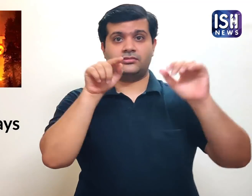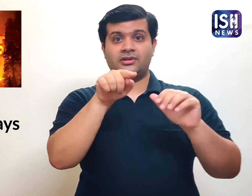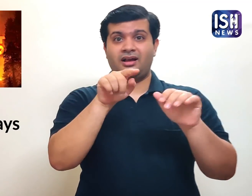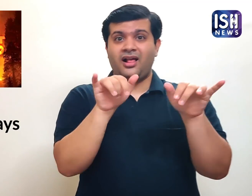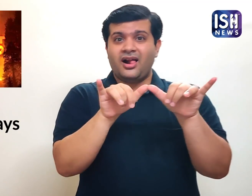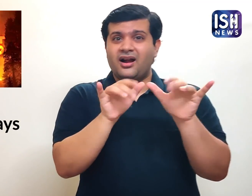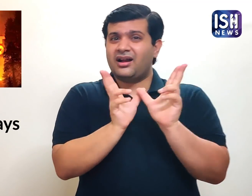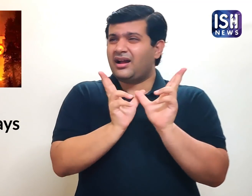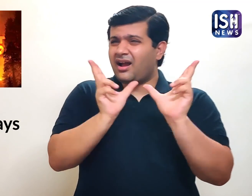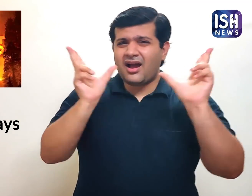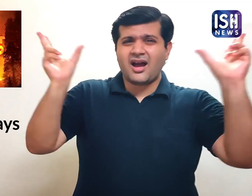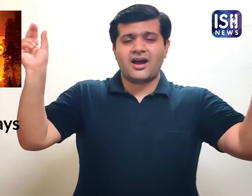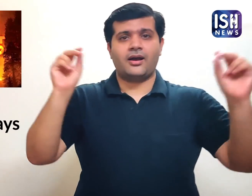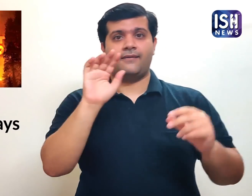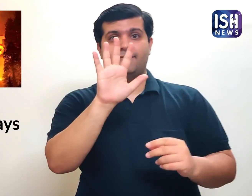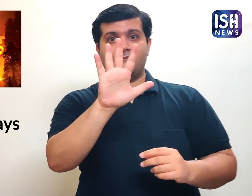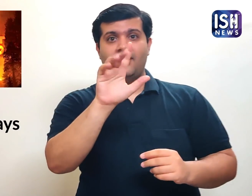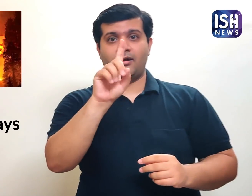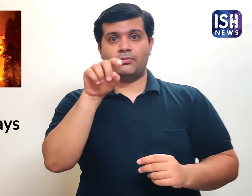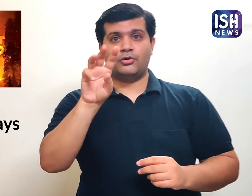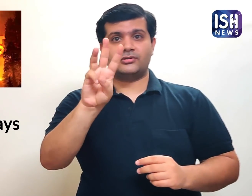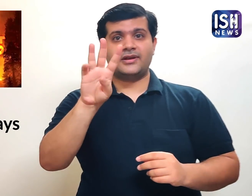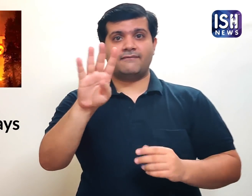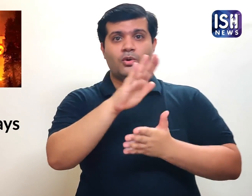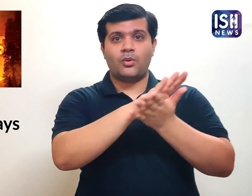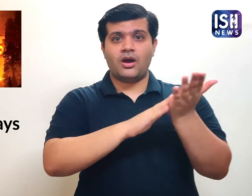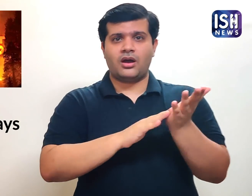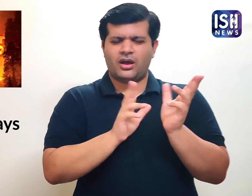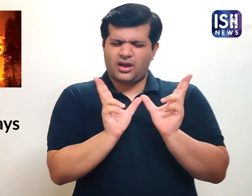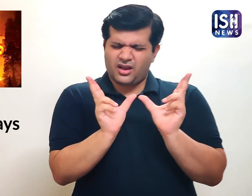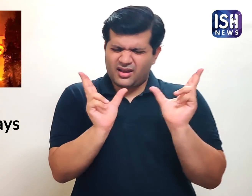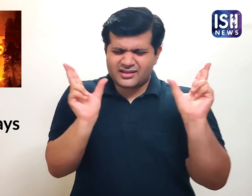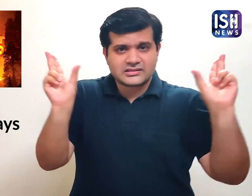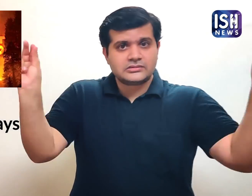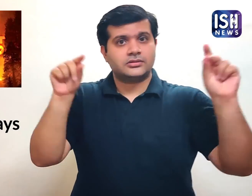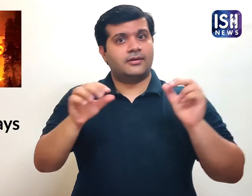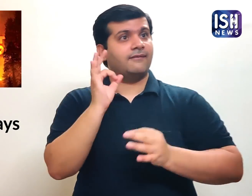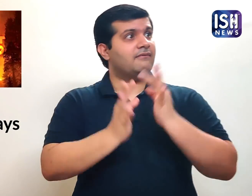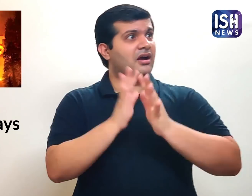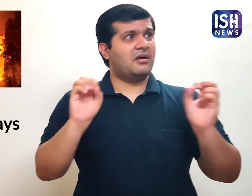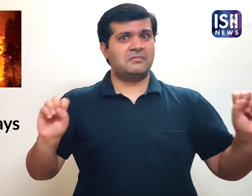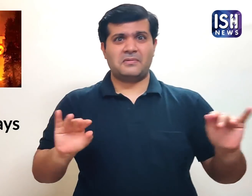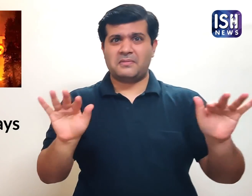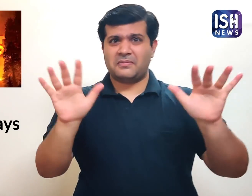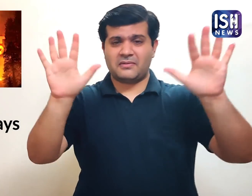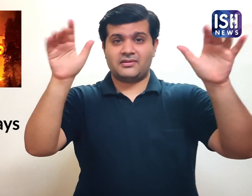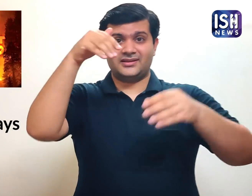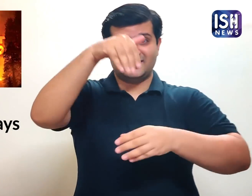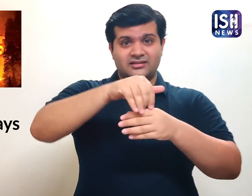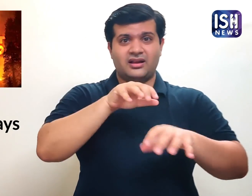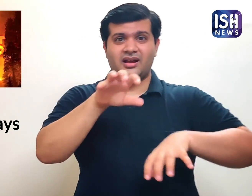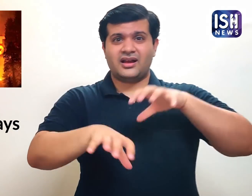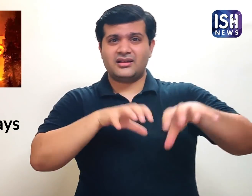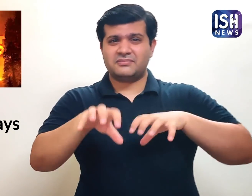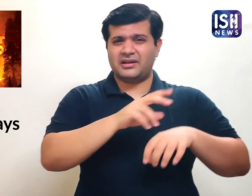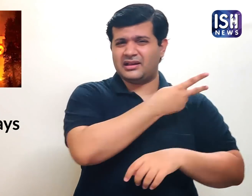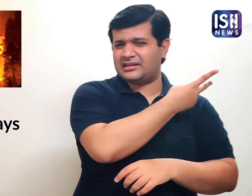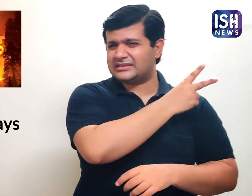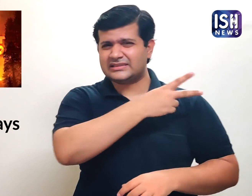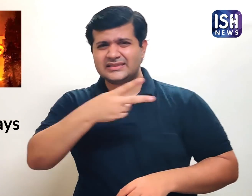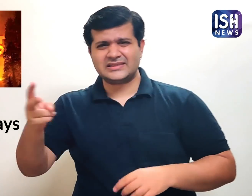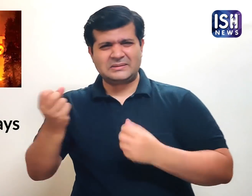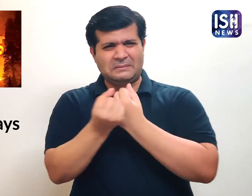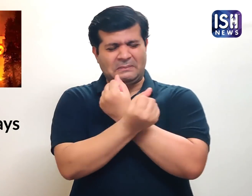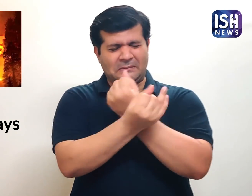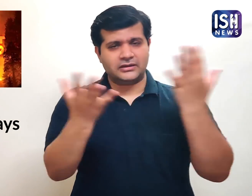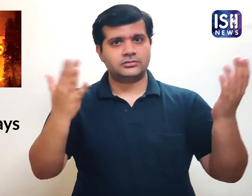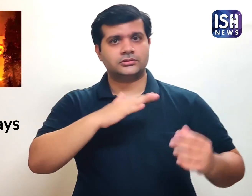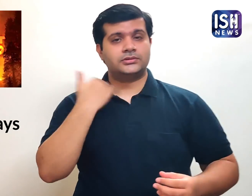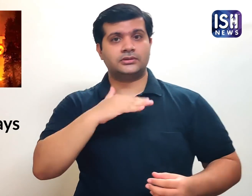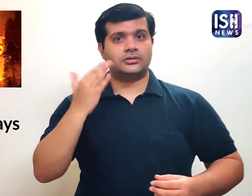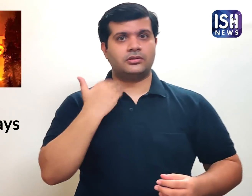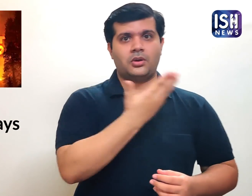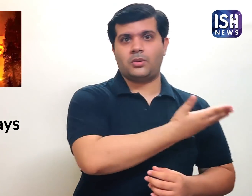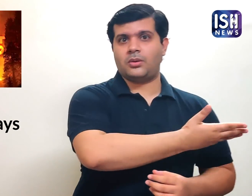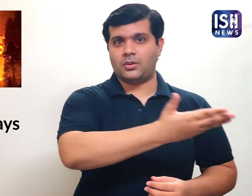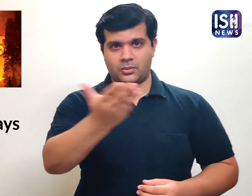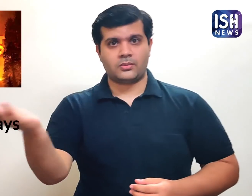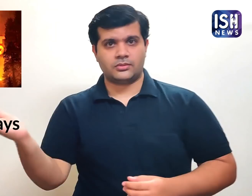These fires have burnt 51.34 hectares of land and killed many animals in the area.